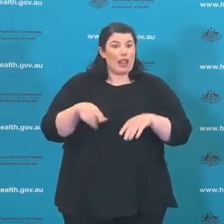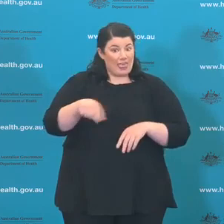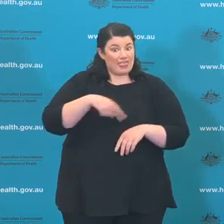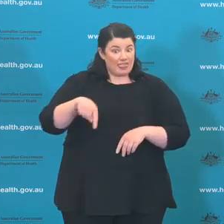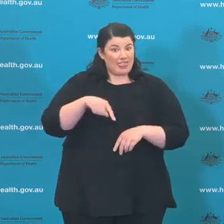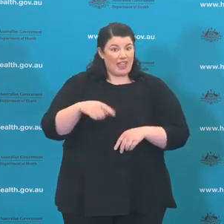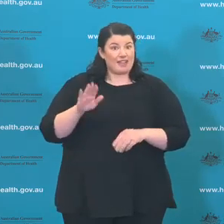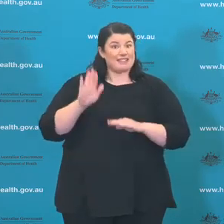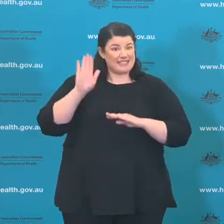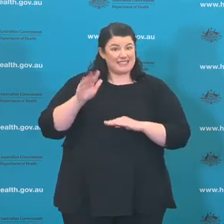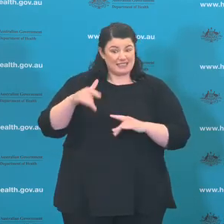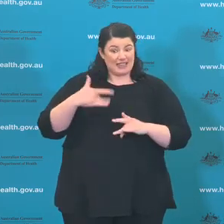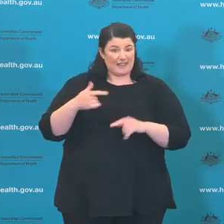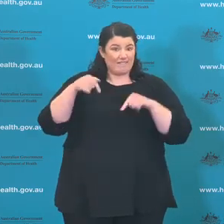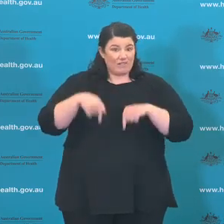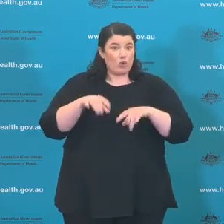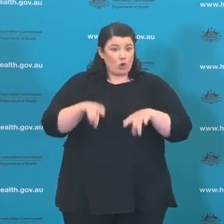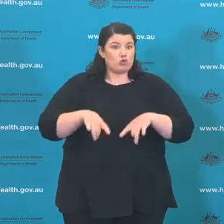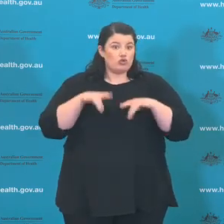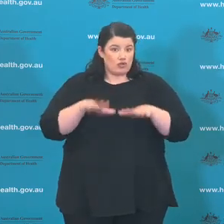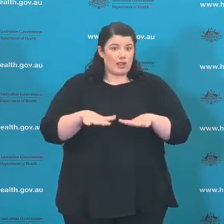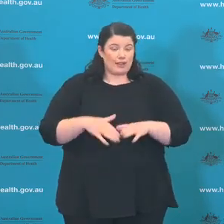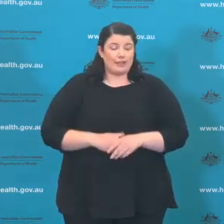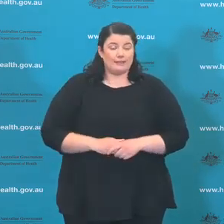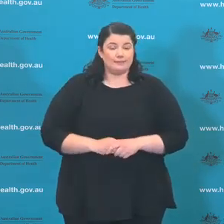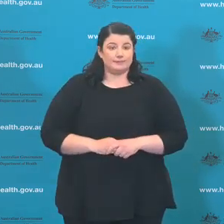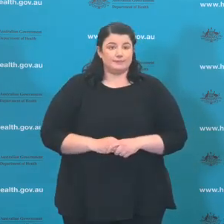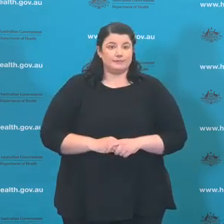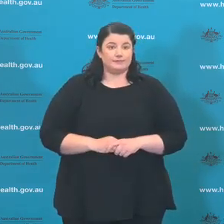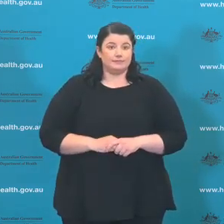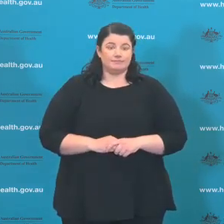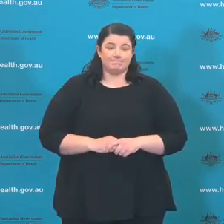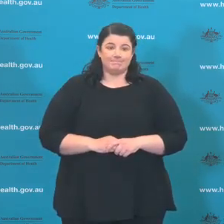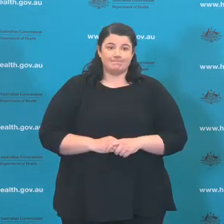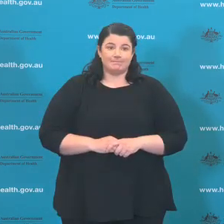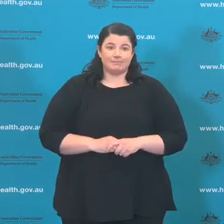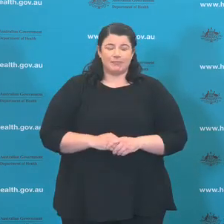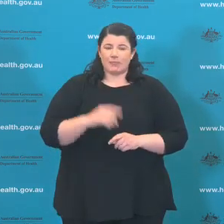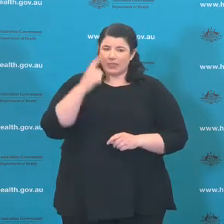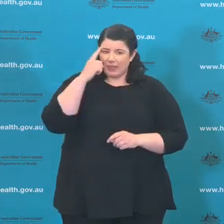returning here and I think it's important to remember in the context